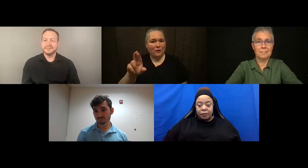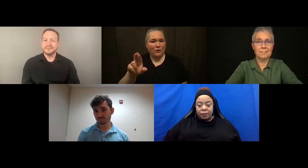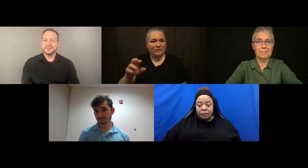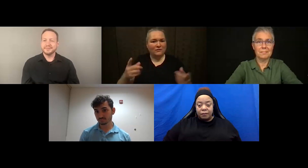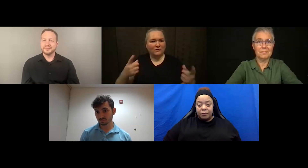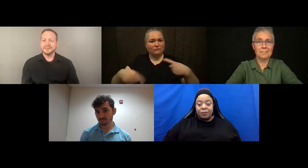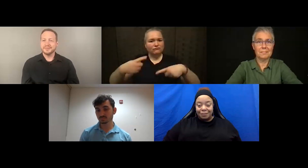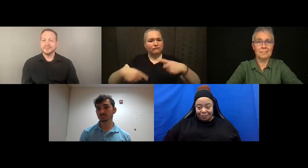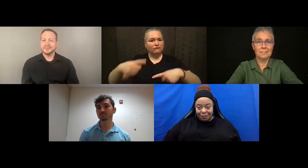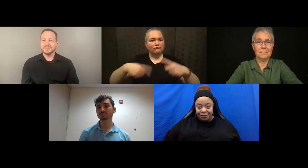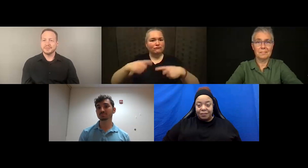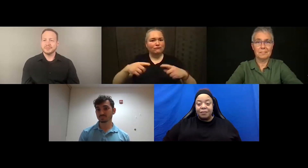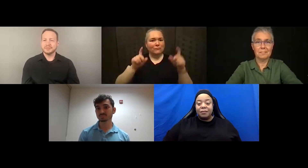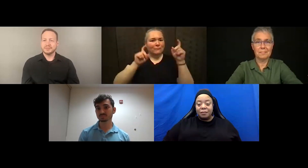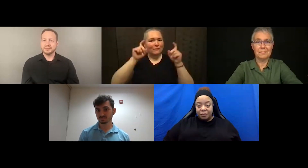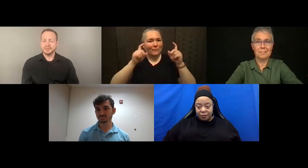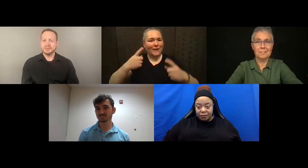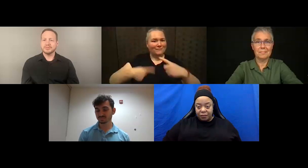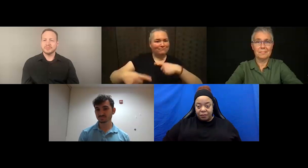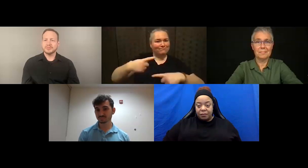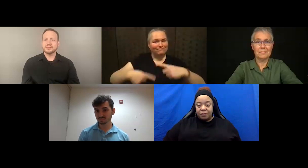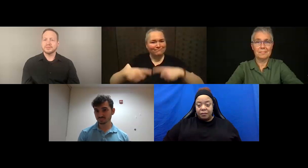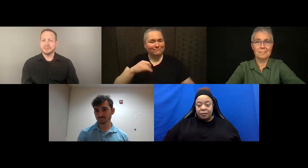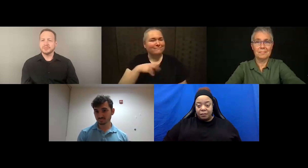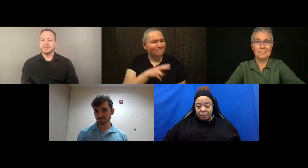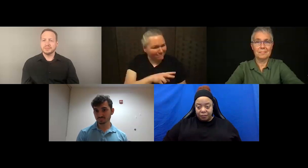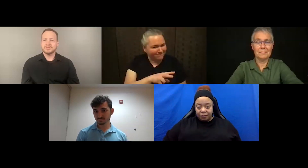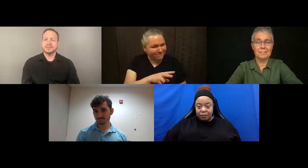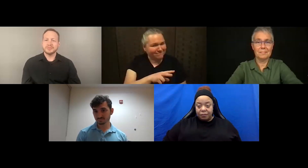seen come out, some avatars who use sign language and have facial expressions, the